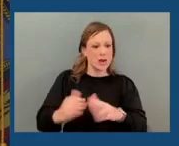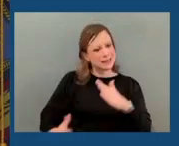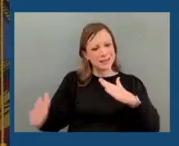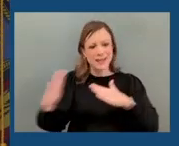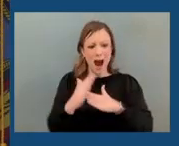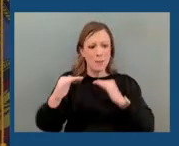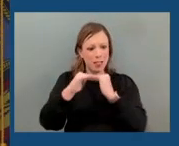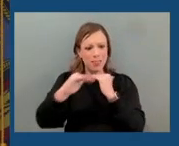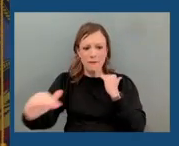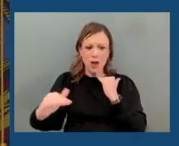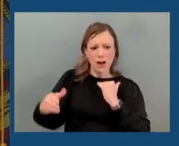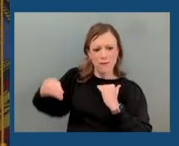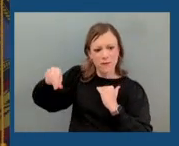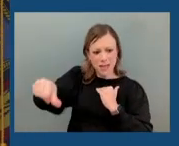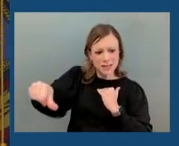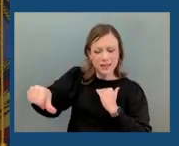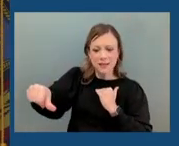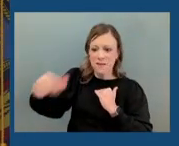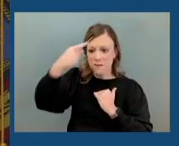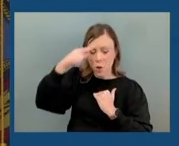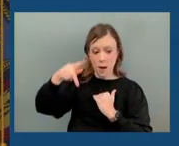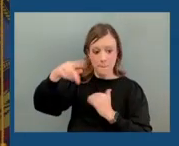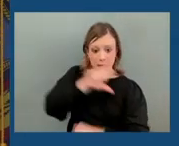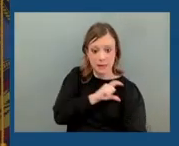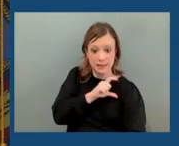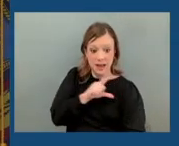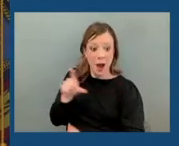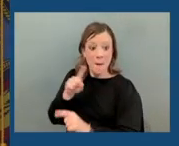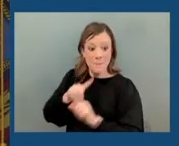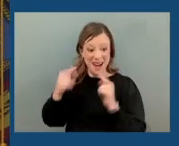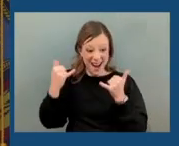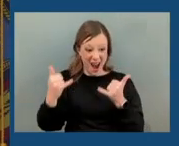And the latest crime that people are talking about is retail theft. People are coming in.